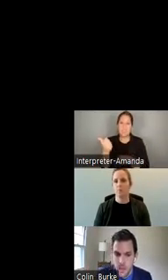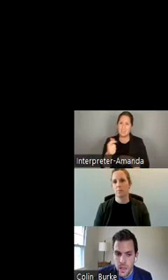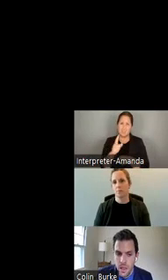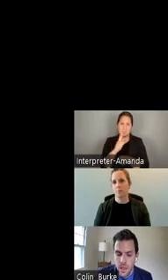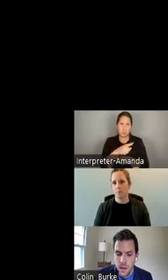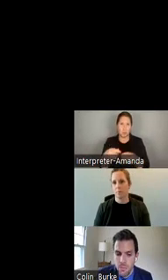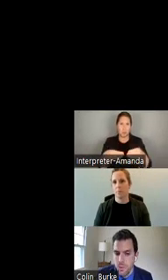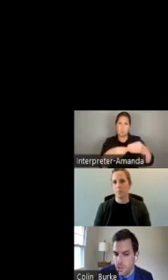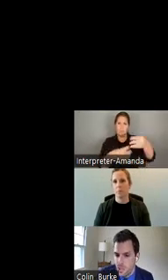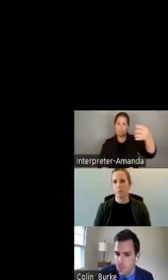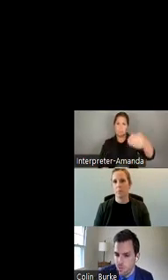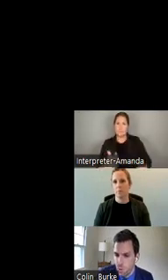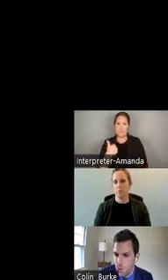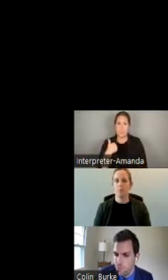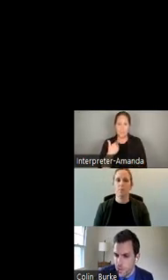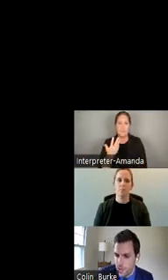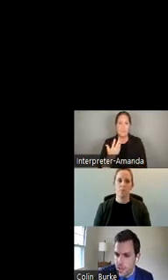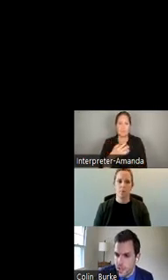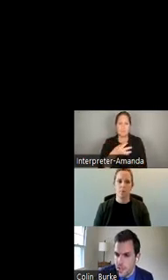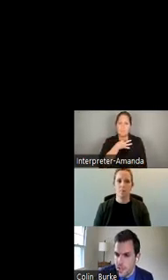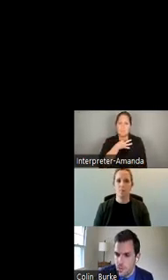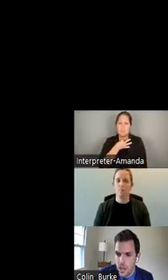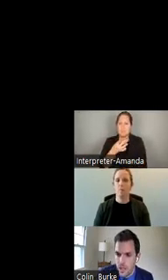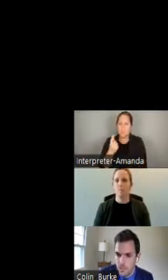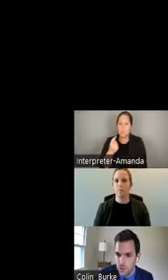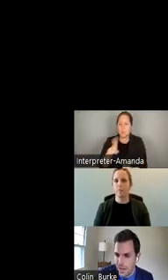we were curious about the role of resilience in this and we'll talk a little bit more about